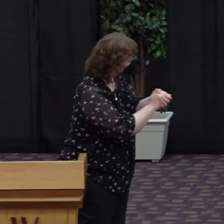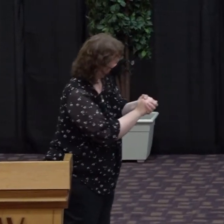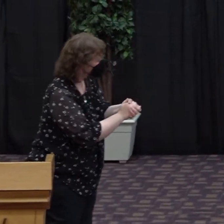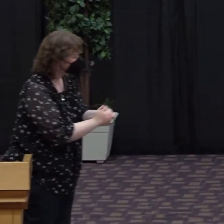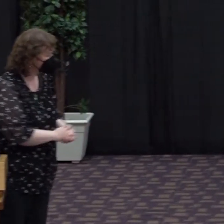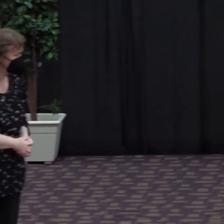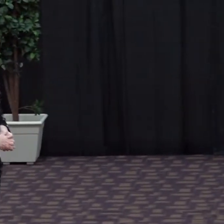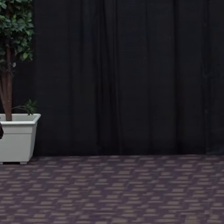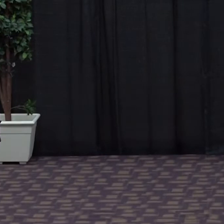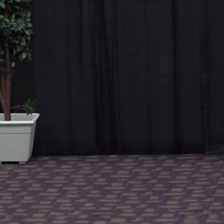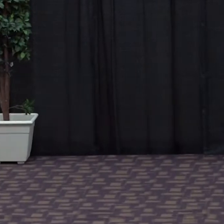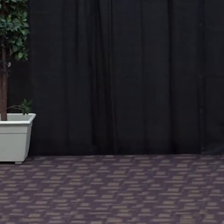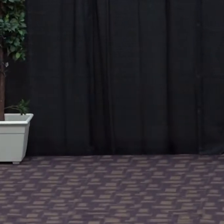Congratulations! Thank you.